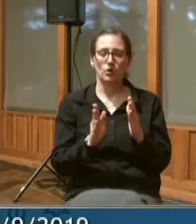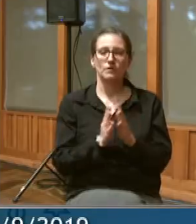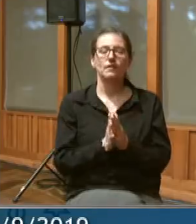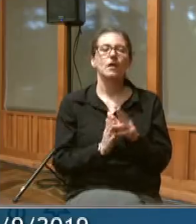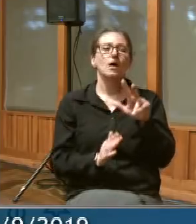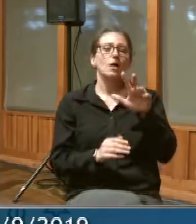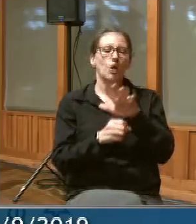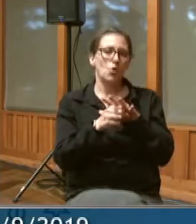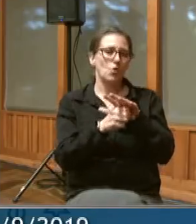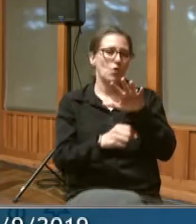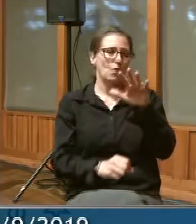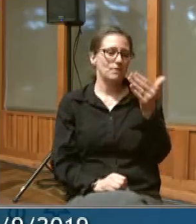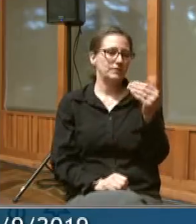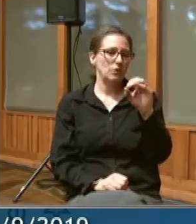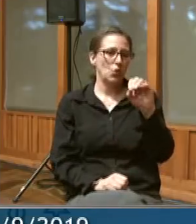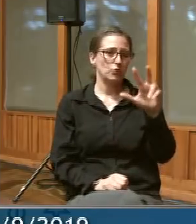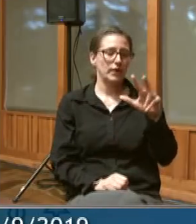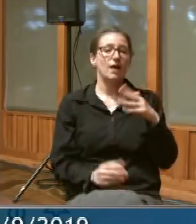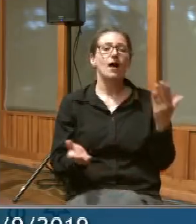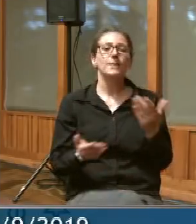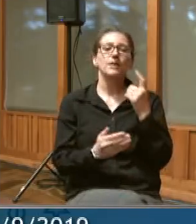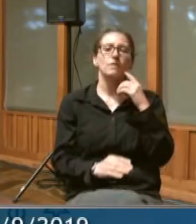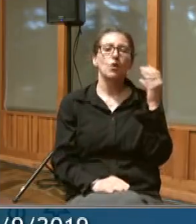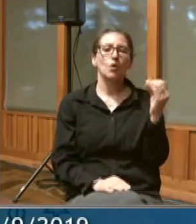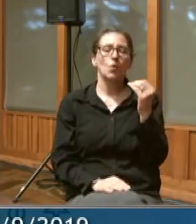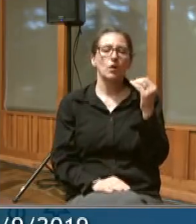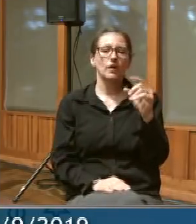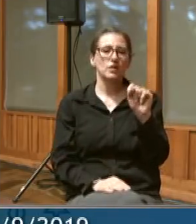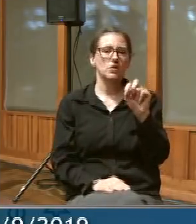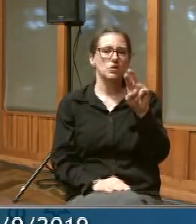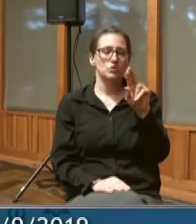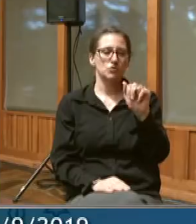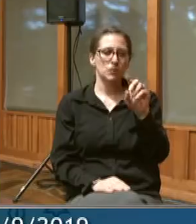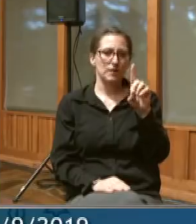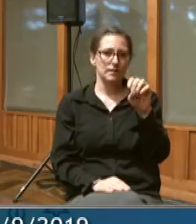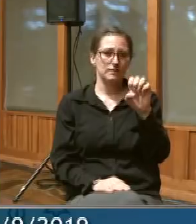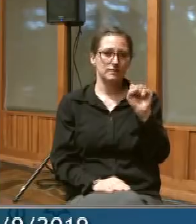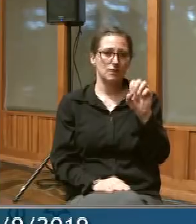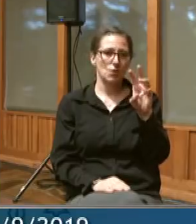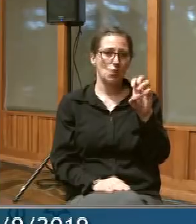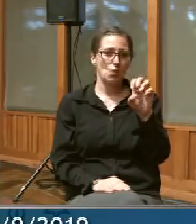I'M EMILY IRWIN, AN APPRENTICE CARPENTER LOCAL 1503, APPRENTICE